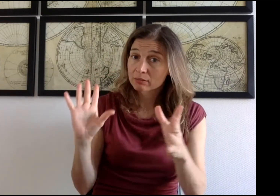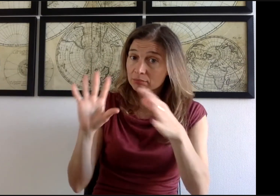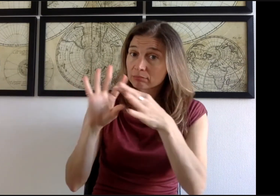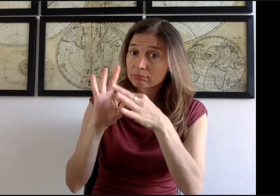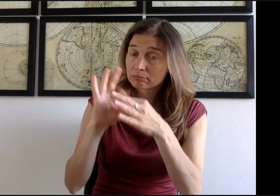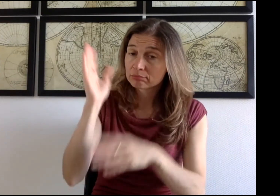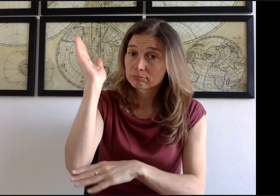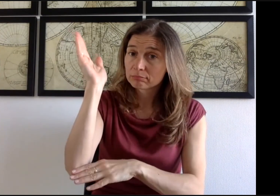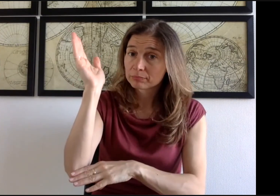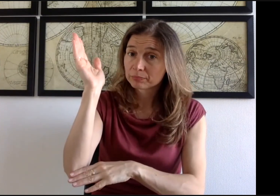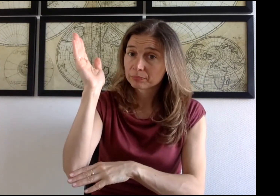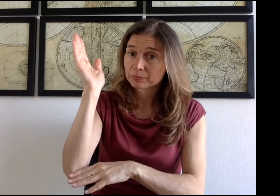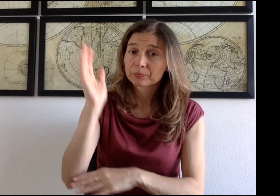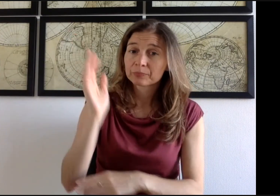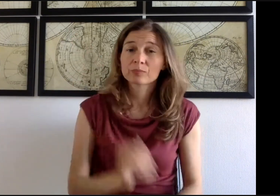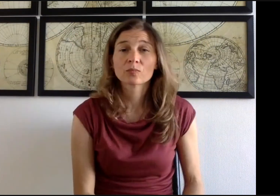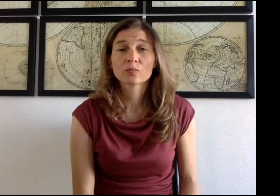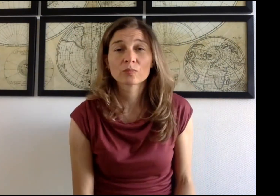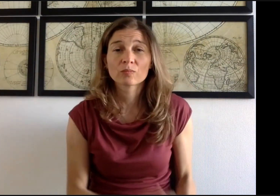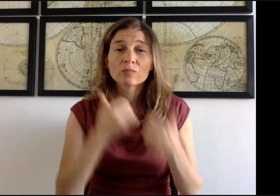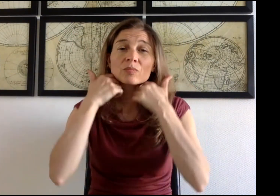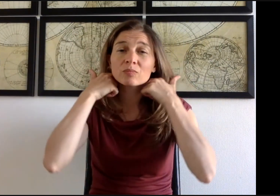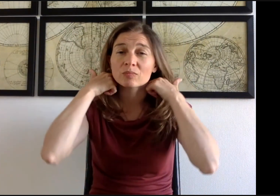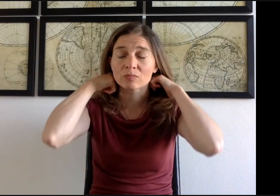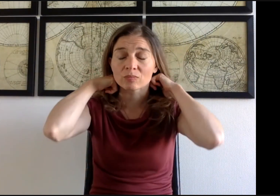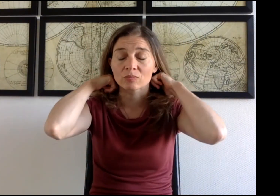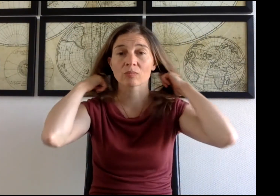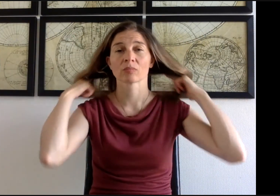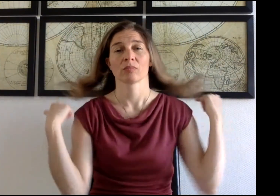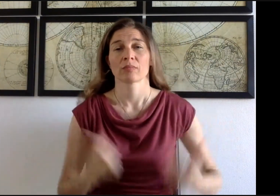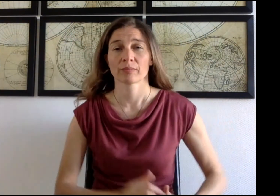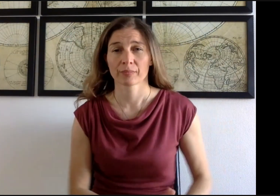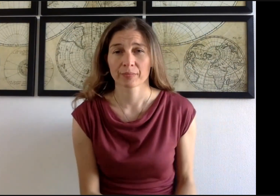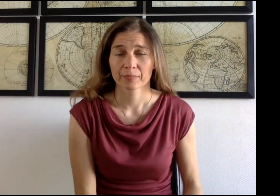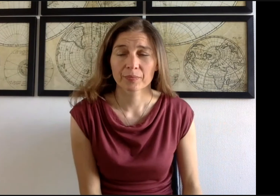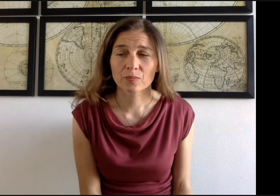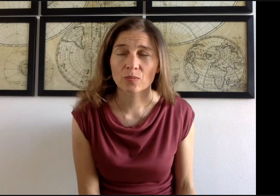Hi. Shpresa is there but Bujar is not so...